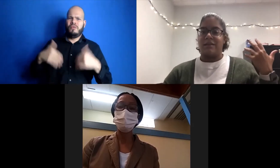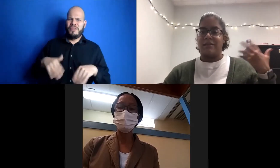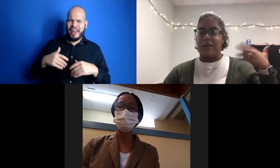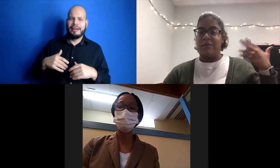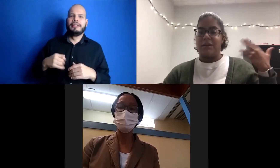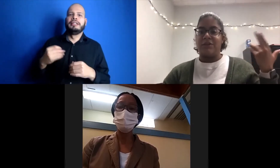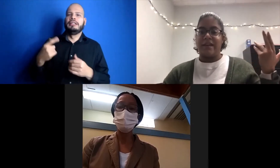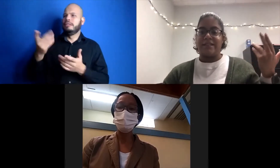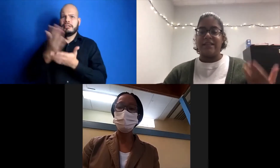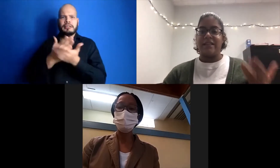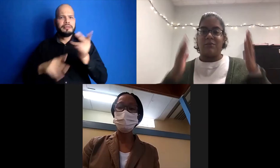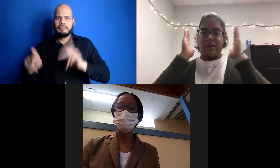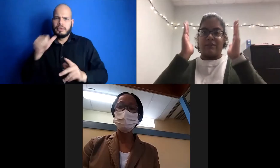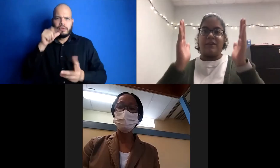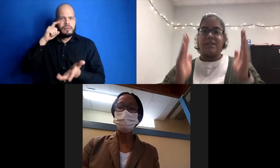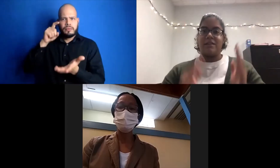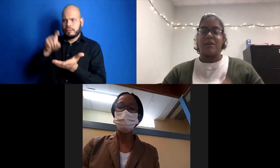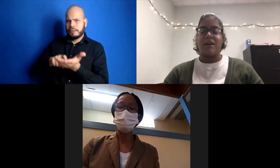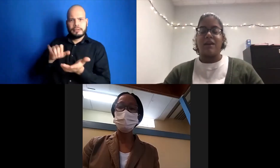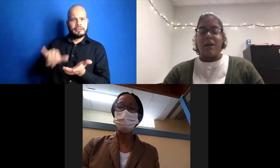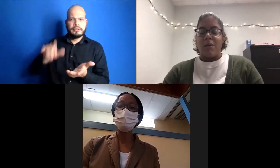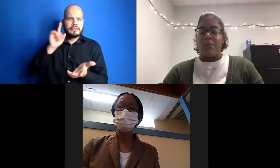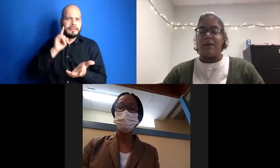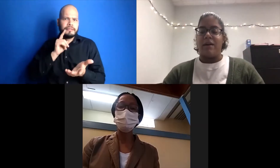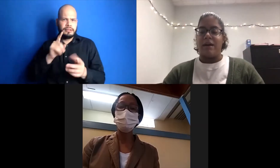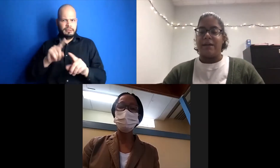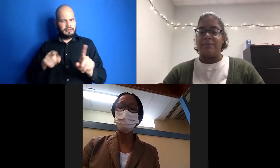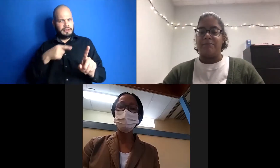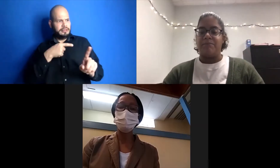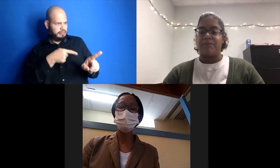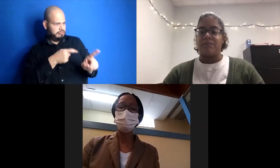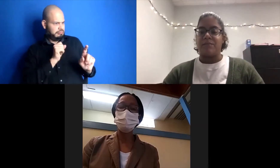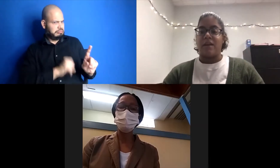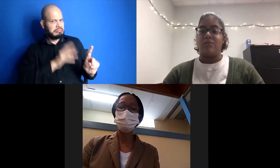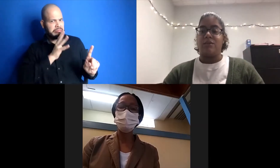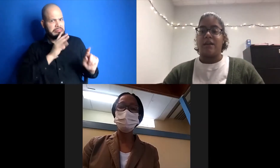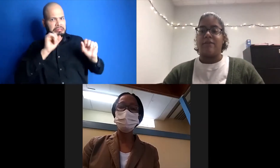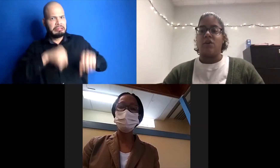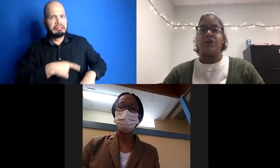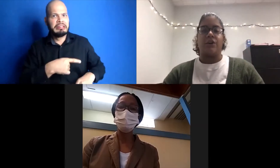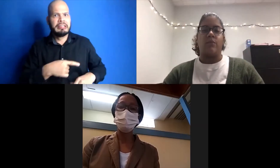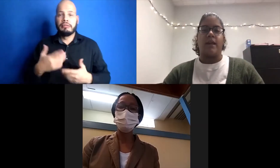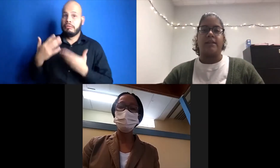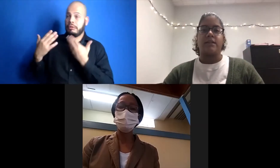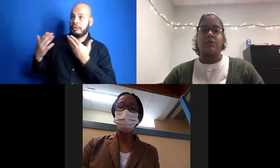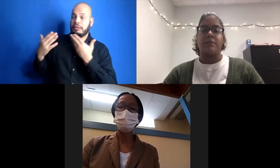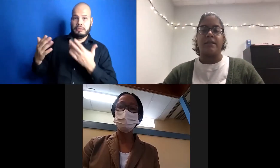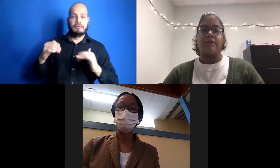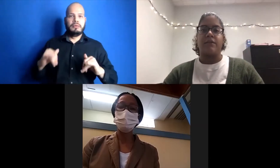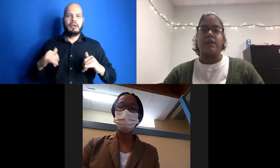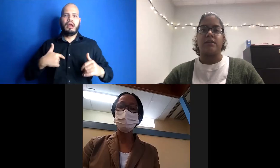my implants you can't see them like facing me but um I was I felt good when I disclosed my deafness